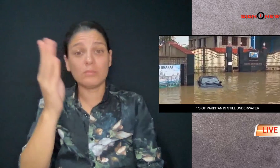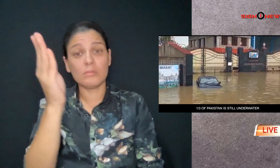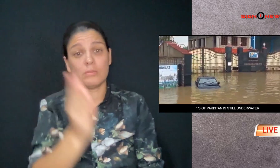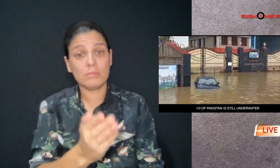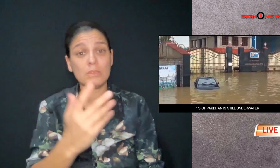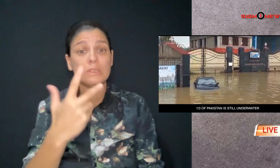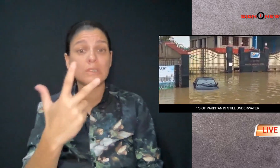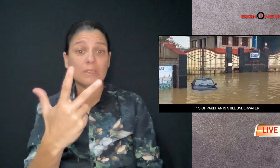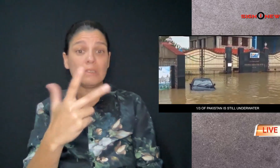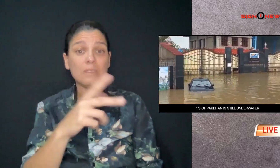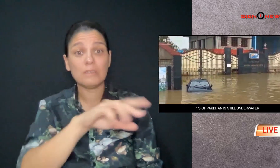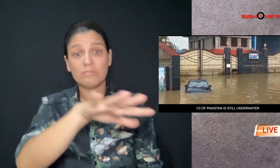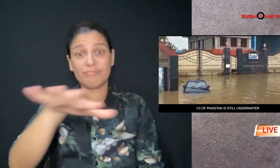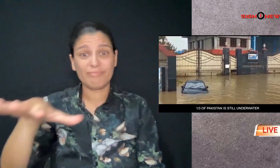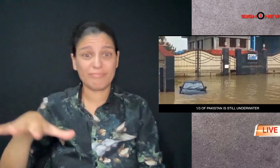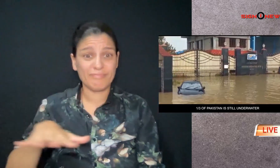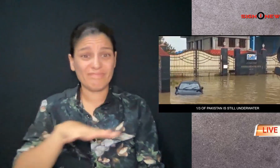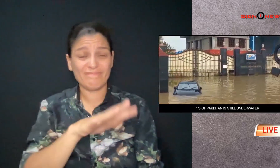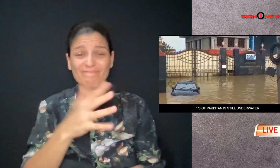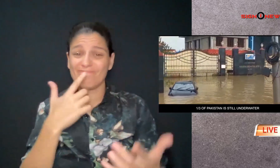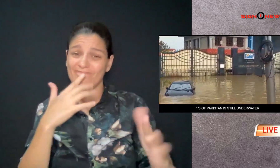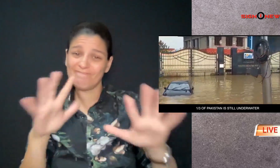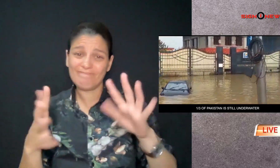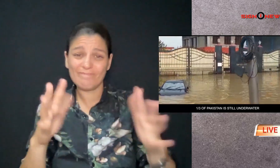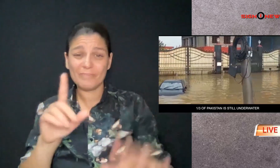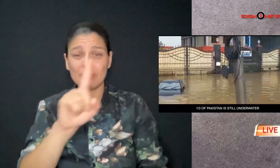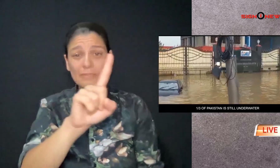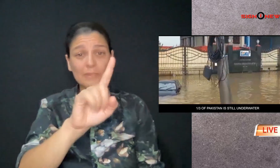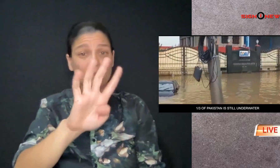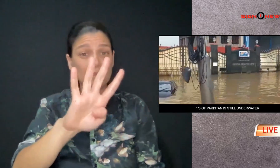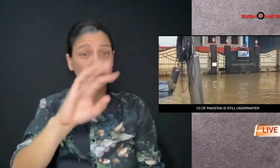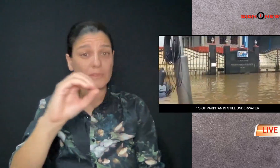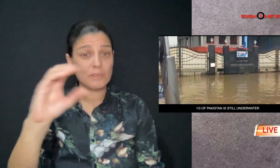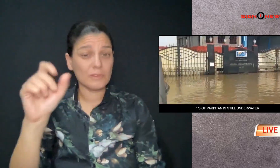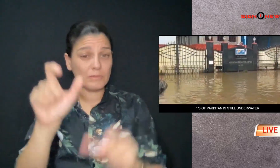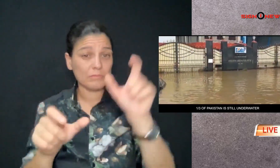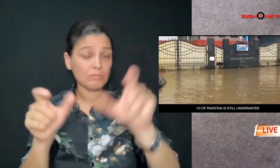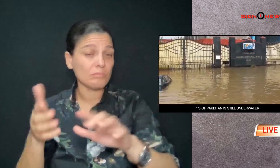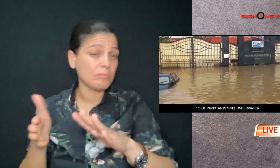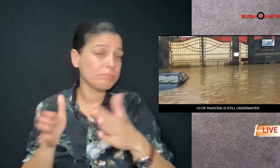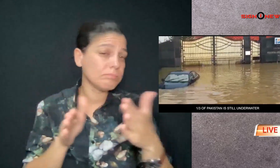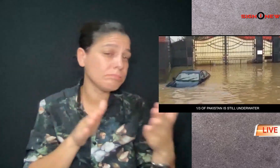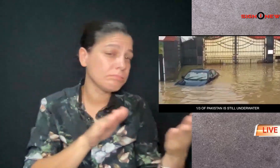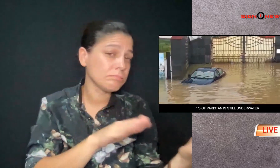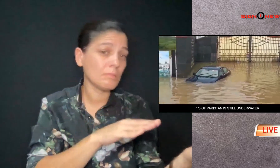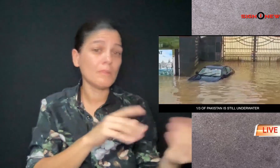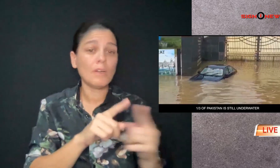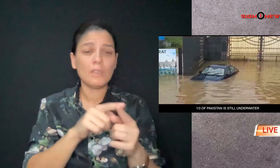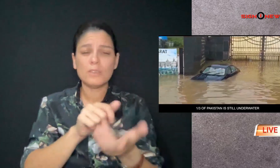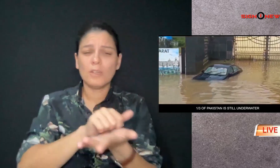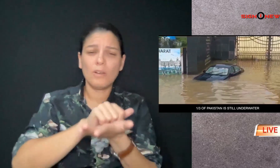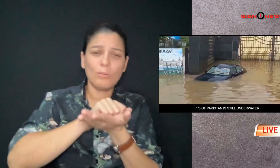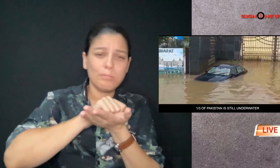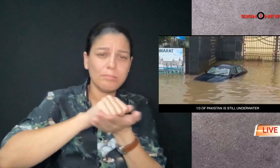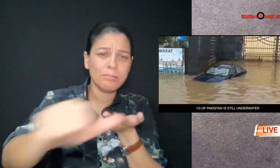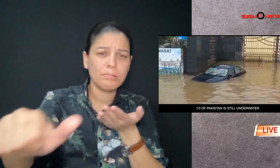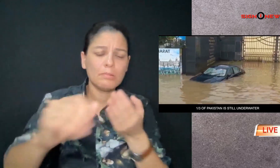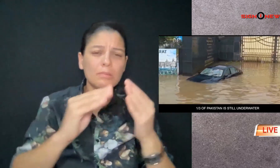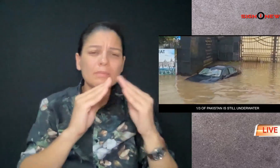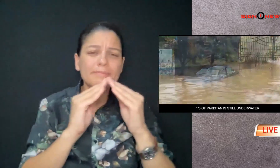devastating floods have hit one third of the country killing almost 1400 people sweeping